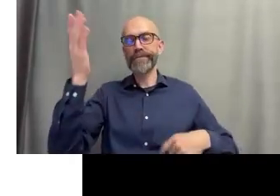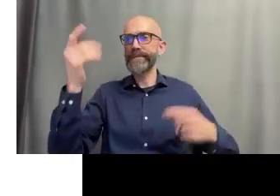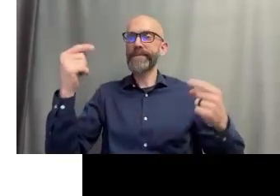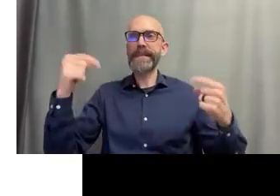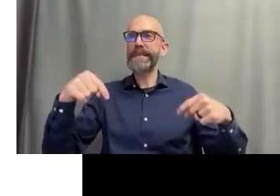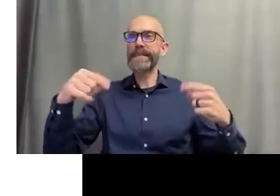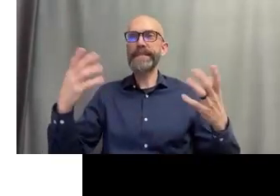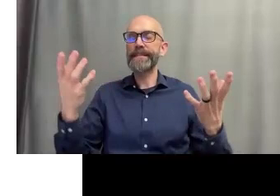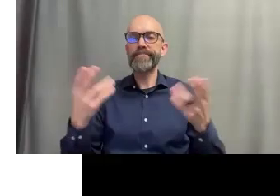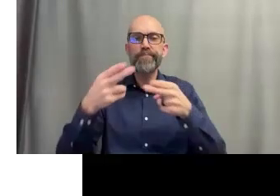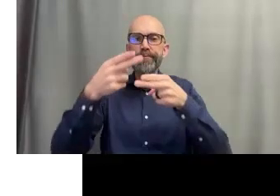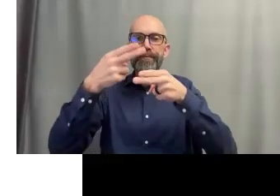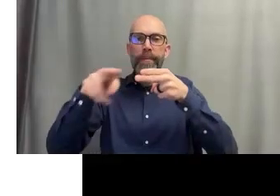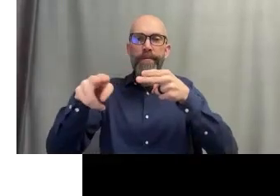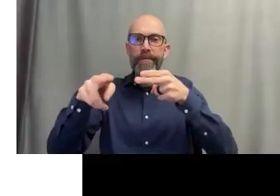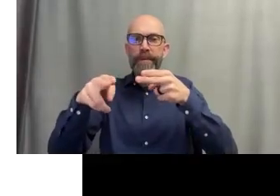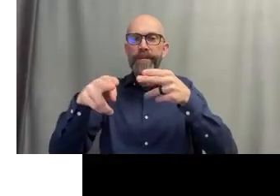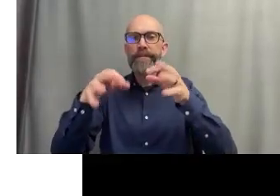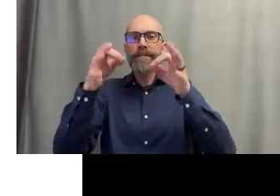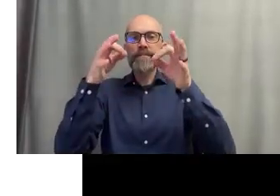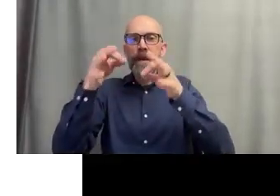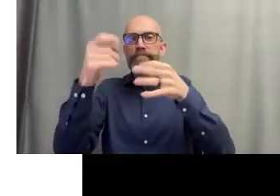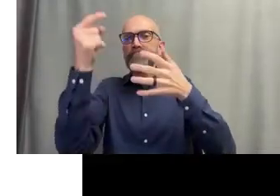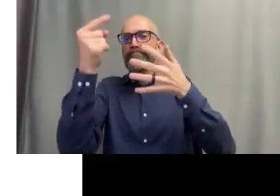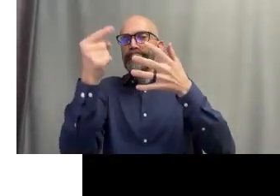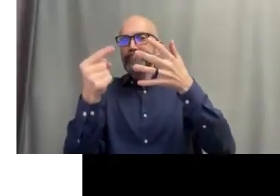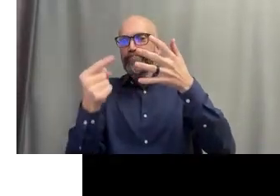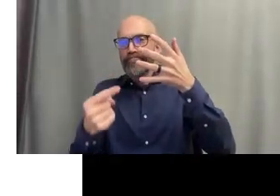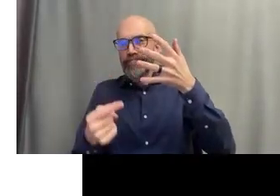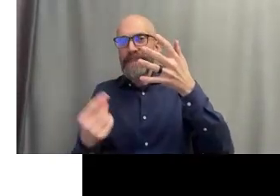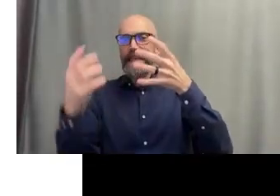you know, briefly hit on many, many topics within OER/ZTC,